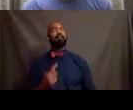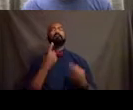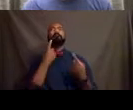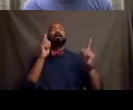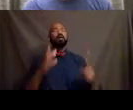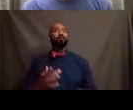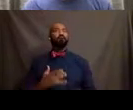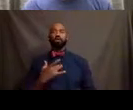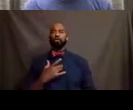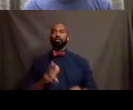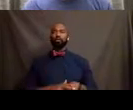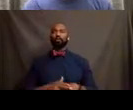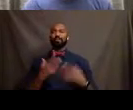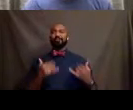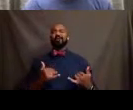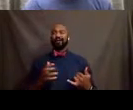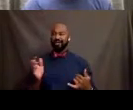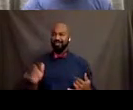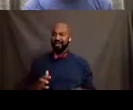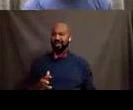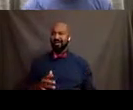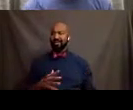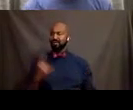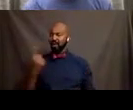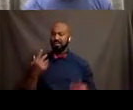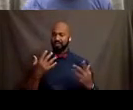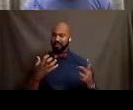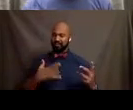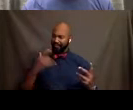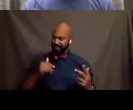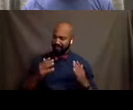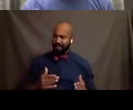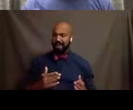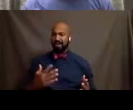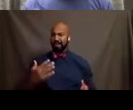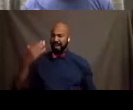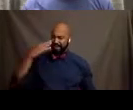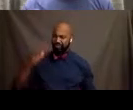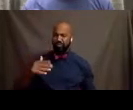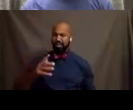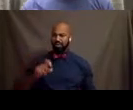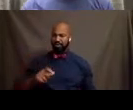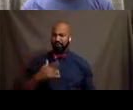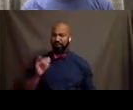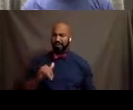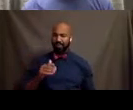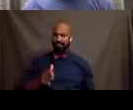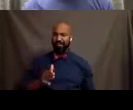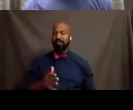so that we can support that process. And then I always like to try to be as transparent